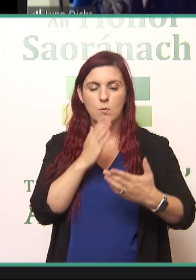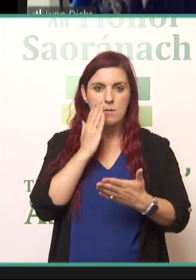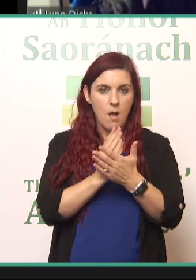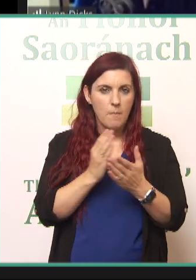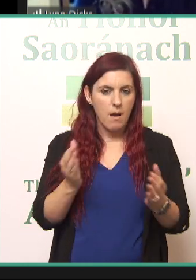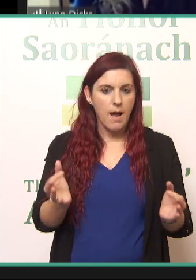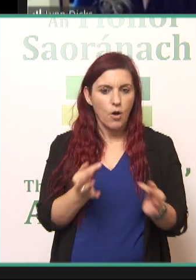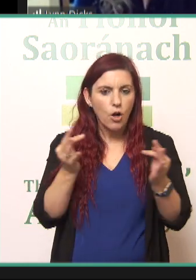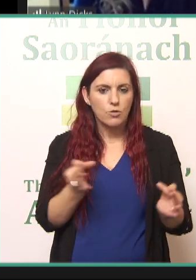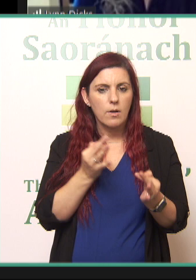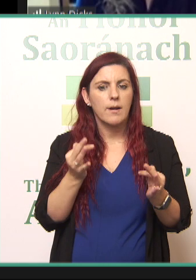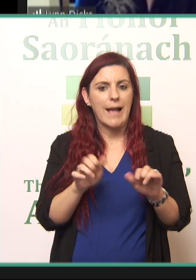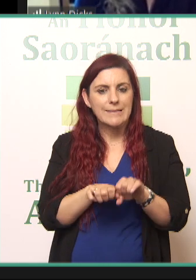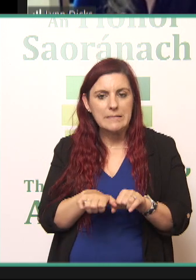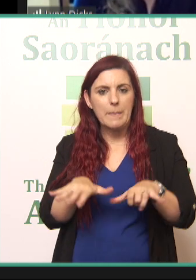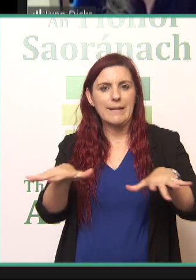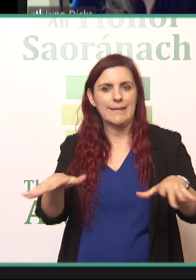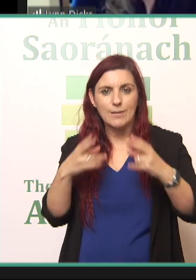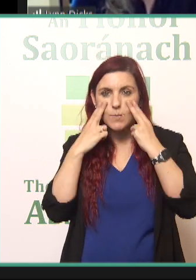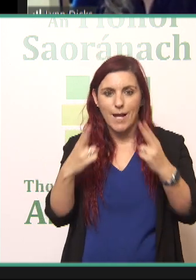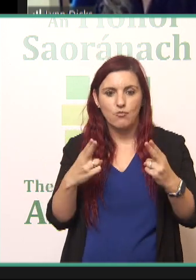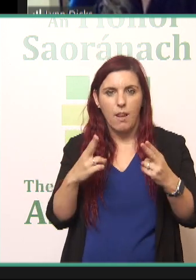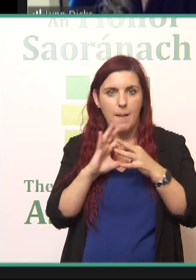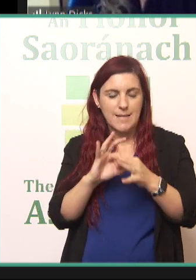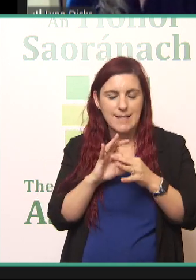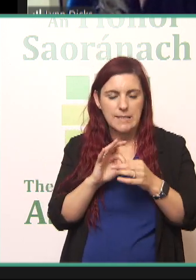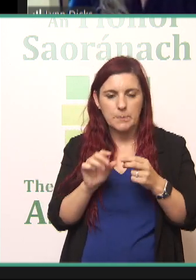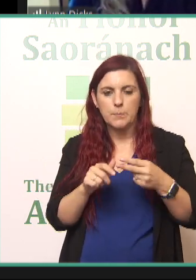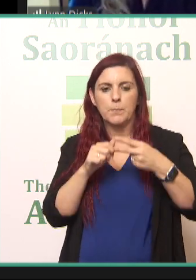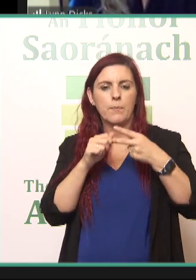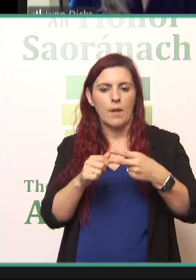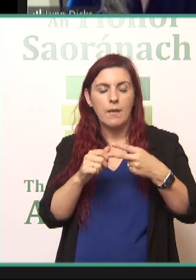ways to stop agriculture from expanding into natural habitats then we have to produce food